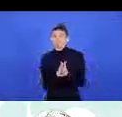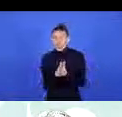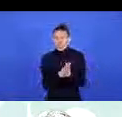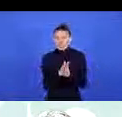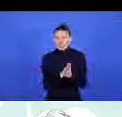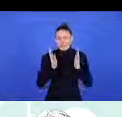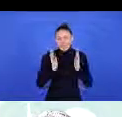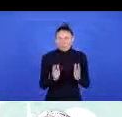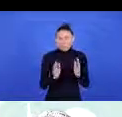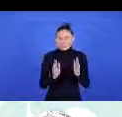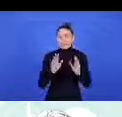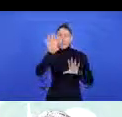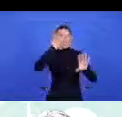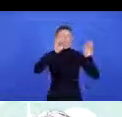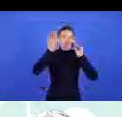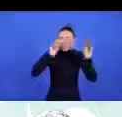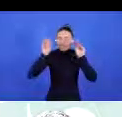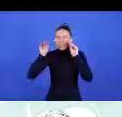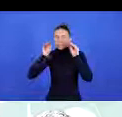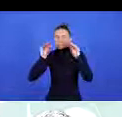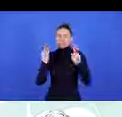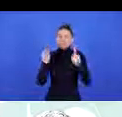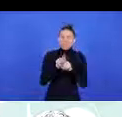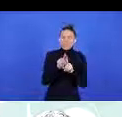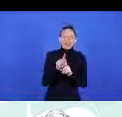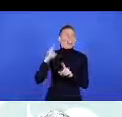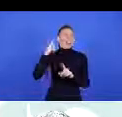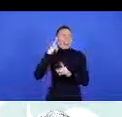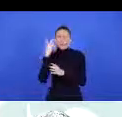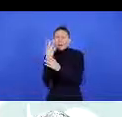home environment, we need a lot of motivation. Understanding from the